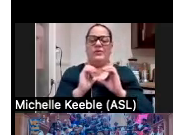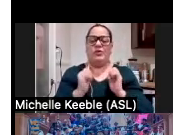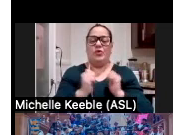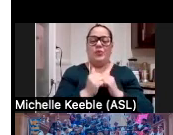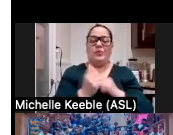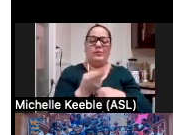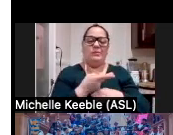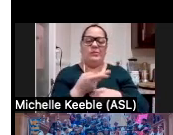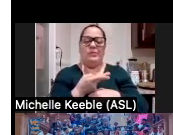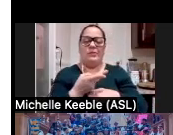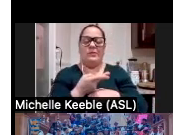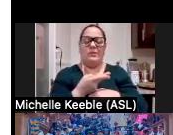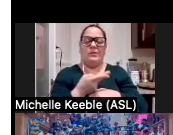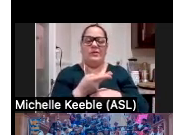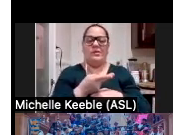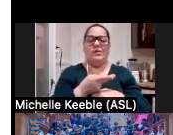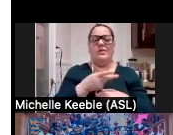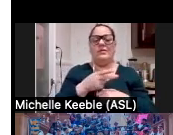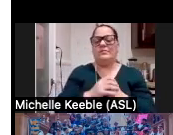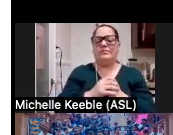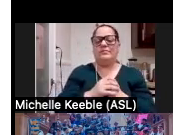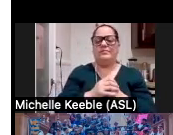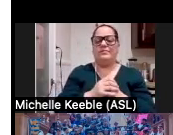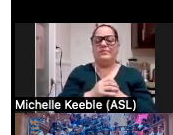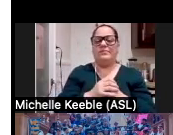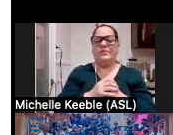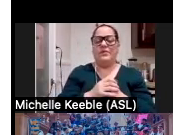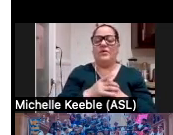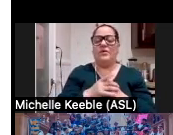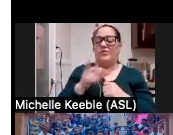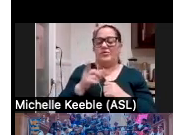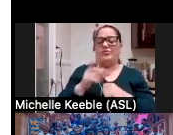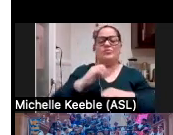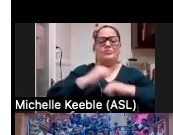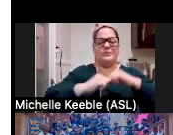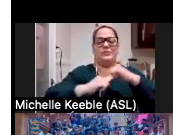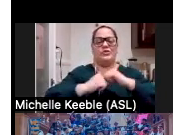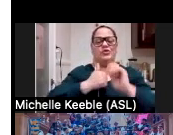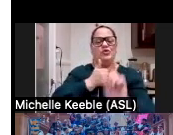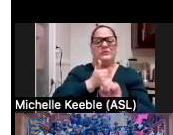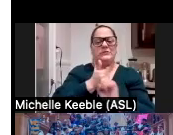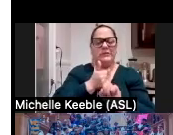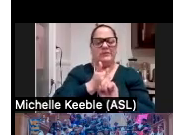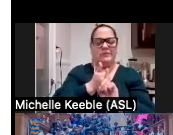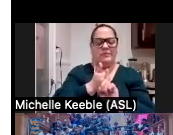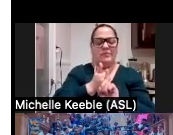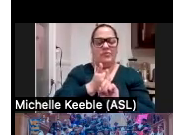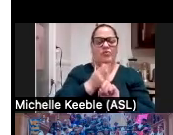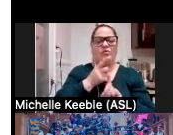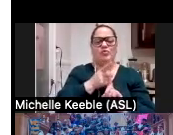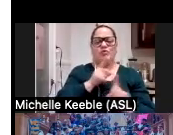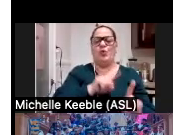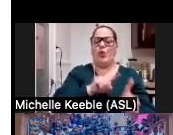uh Henry Viscardi, Bernard Baruch said, why don't you build it yourself? um why don't you go out and